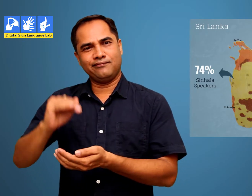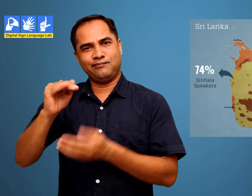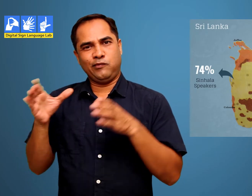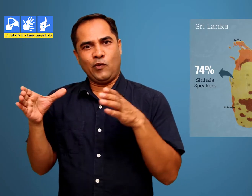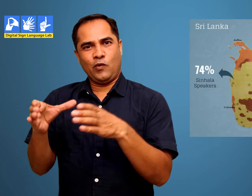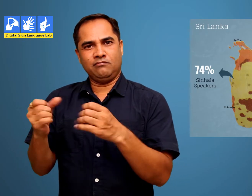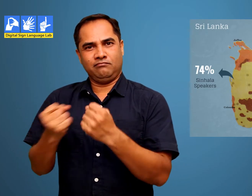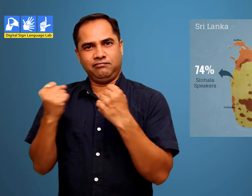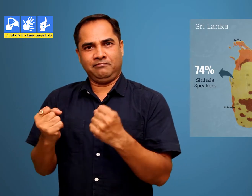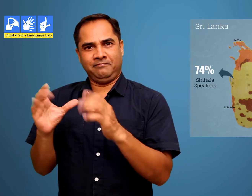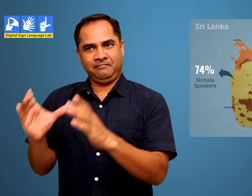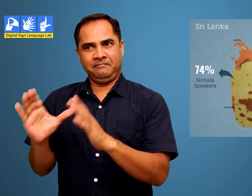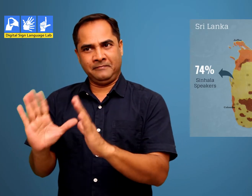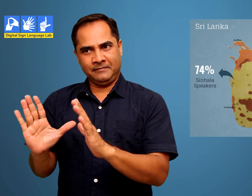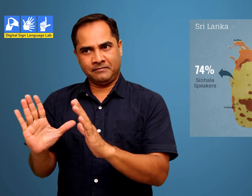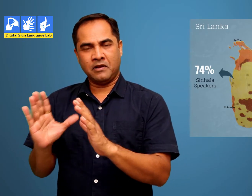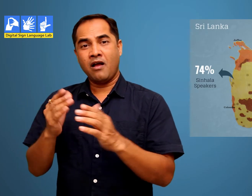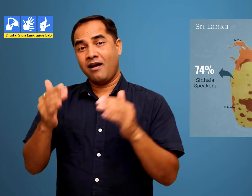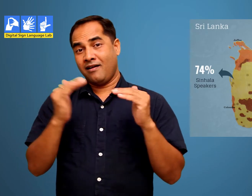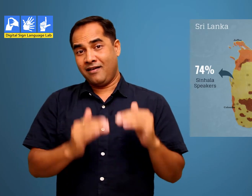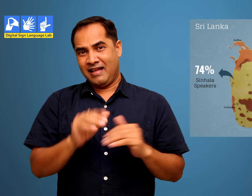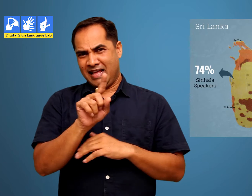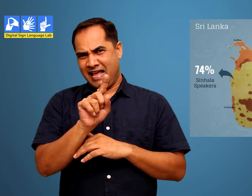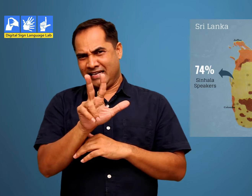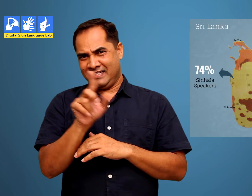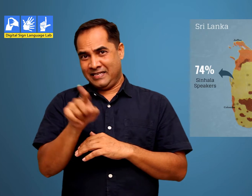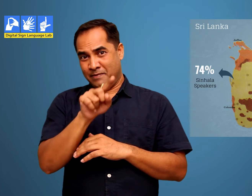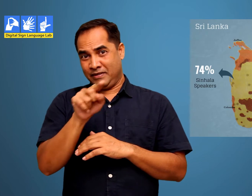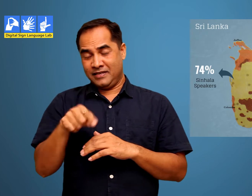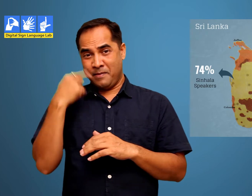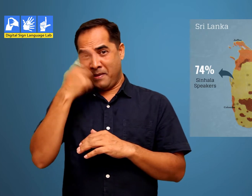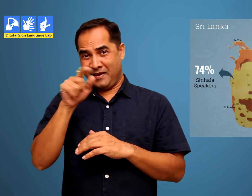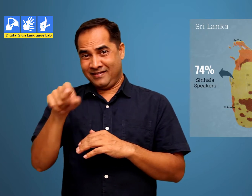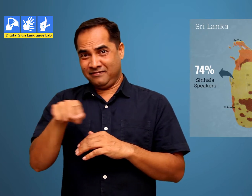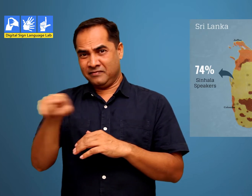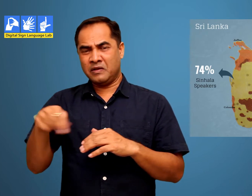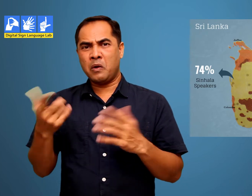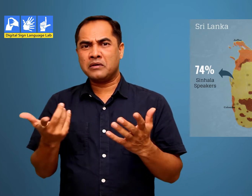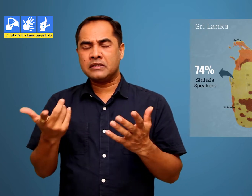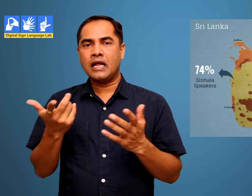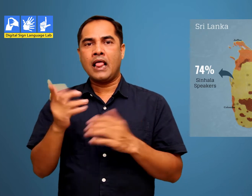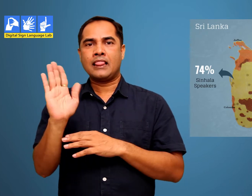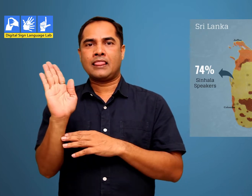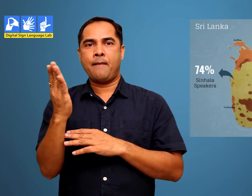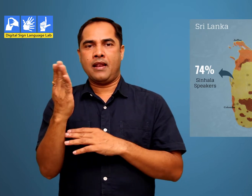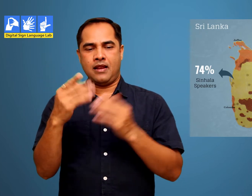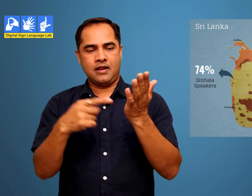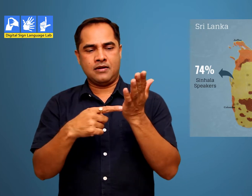The second 18% of the group is a Tamil speaking community. (Same in India we have